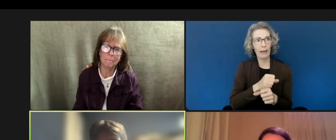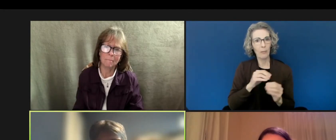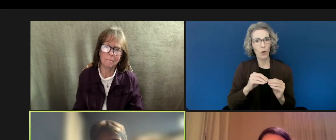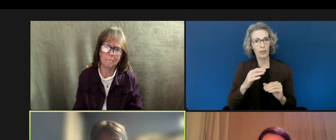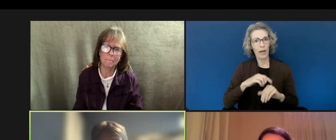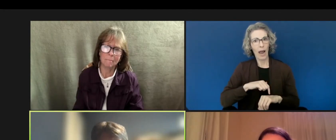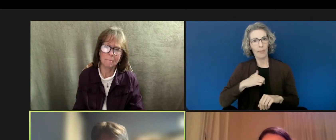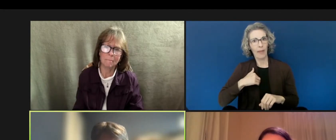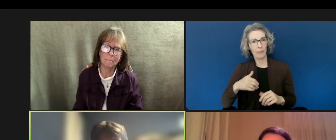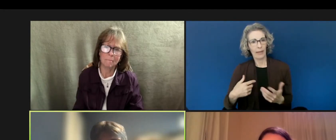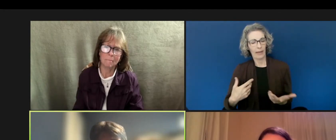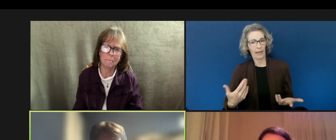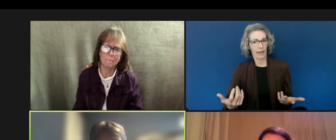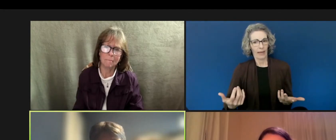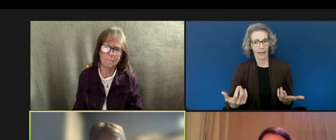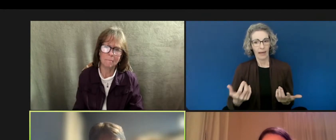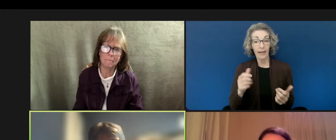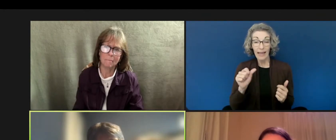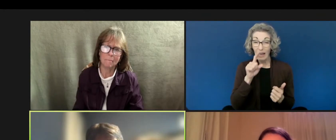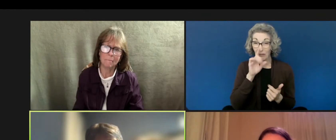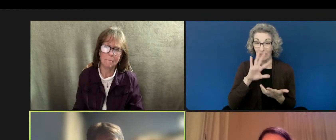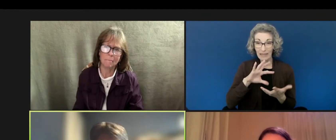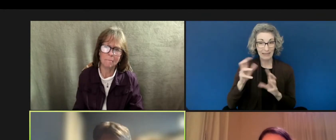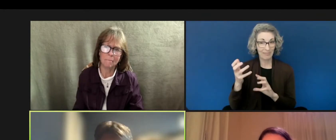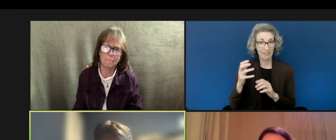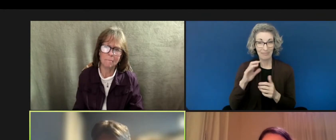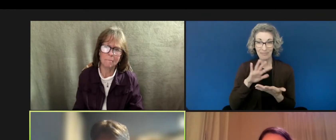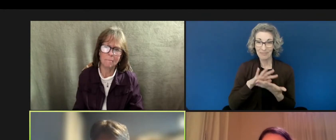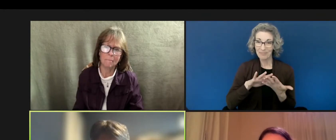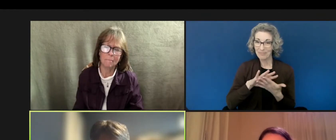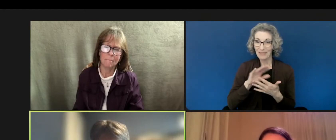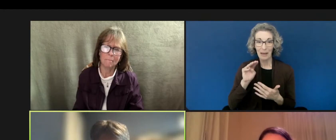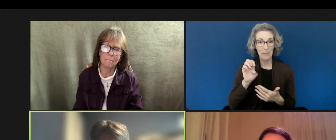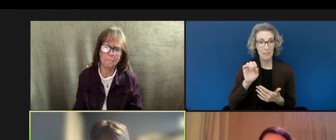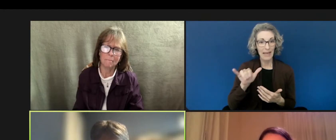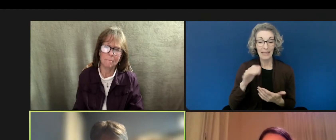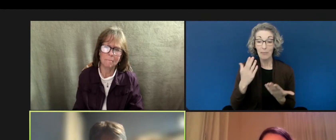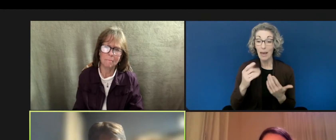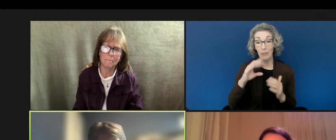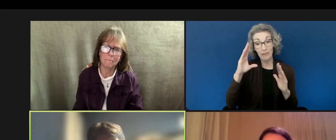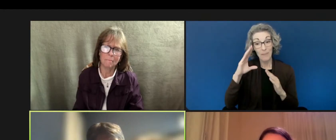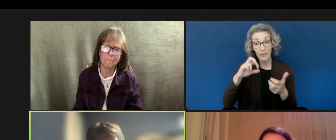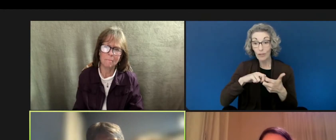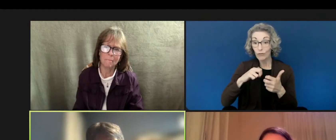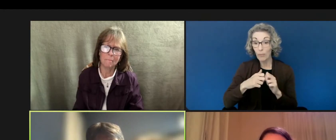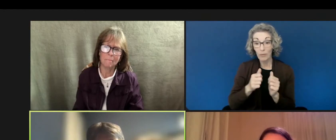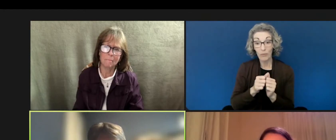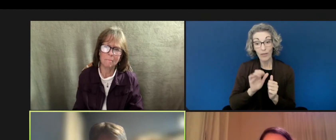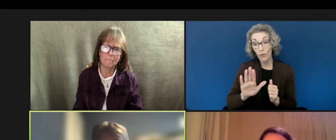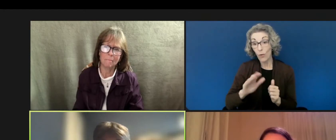So it can get really messy, so you might get into trouble with your peers so yeah, I really don't know.